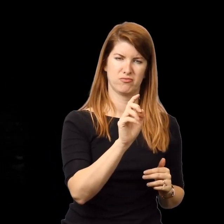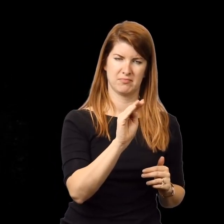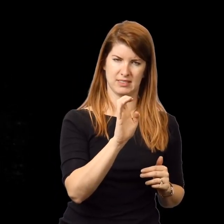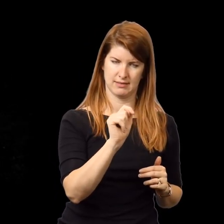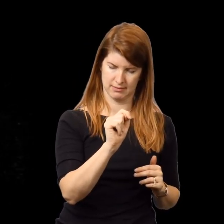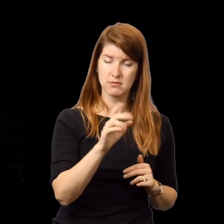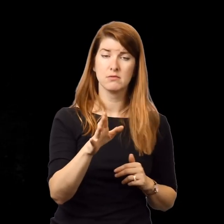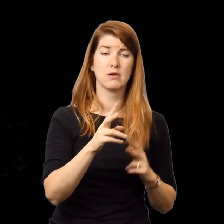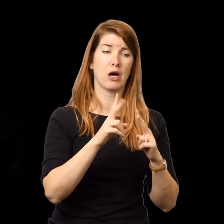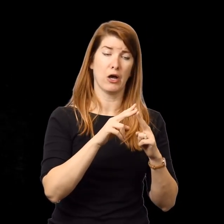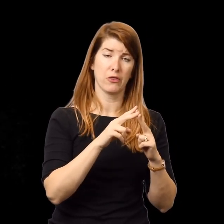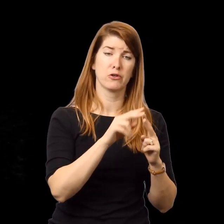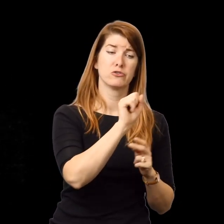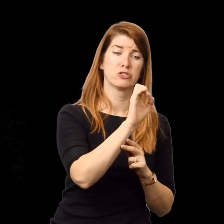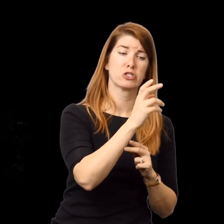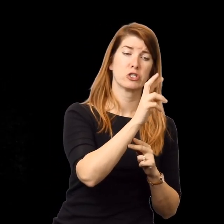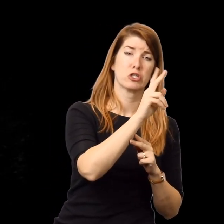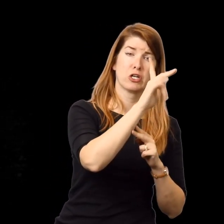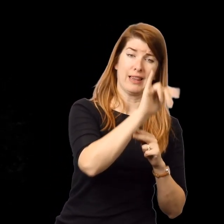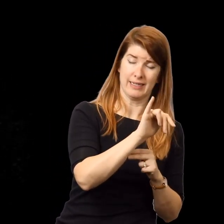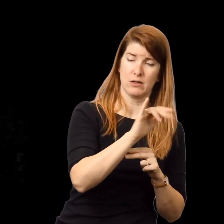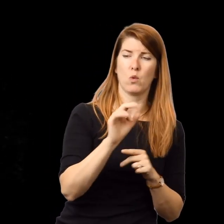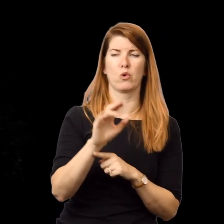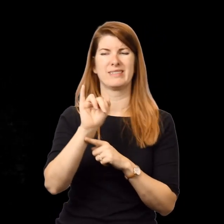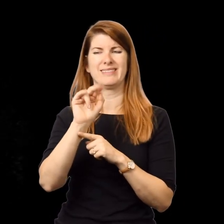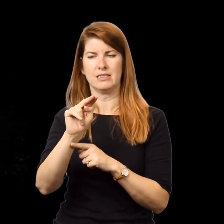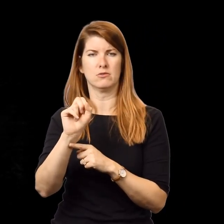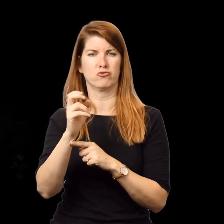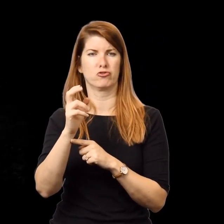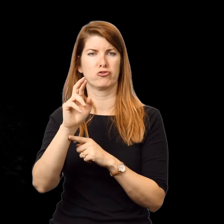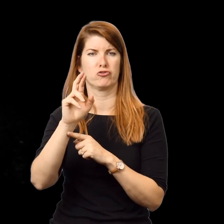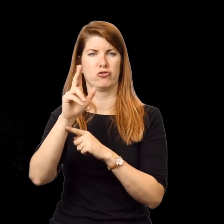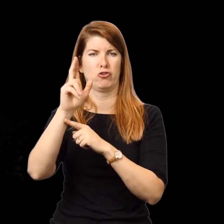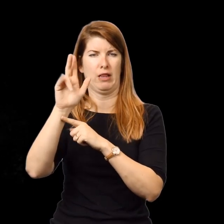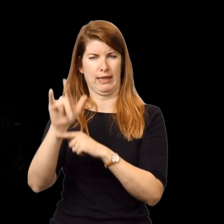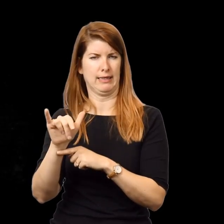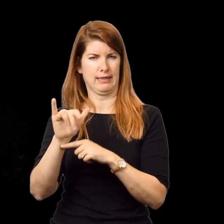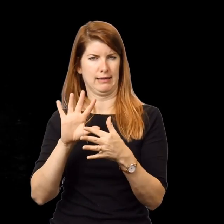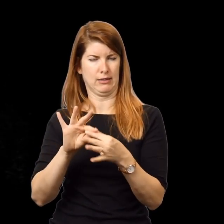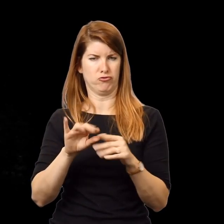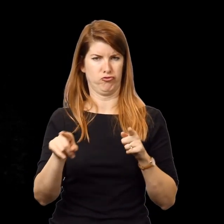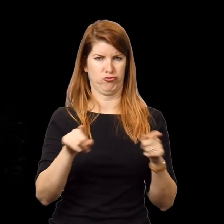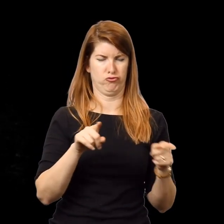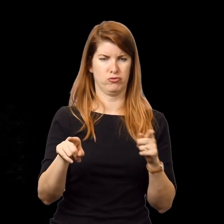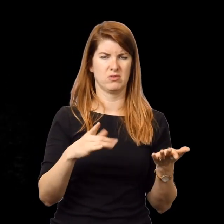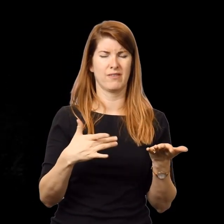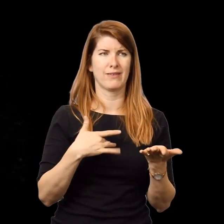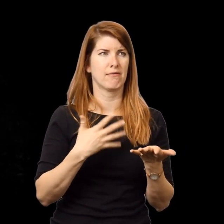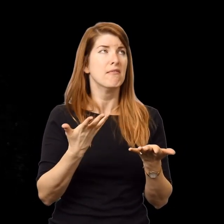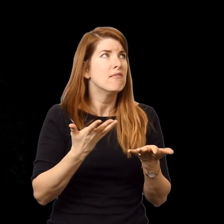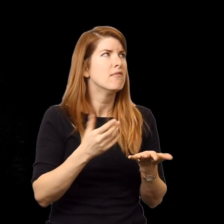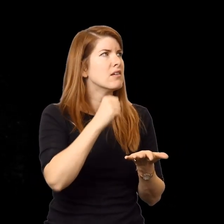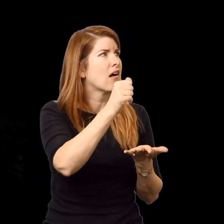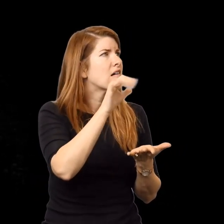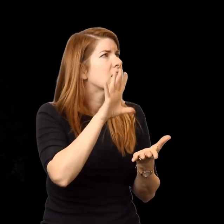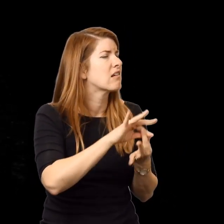or insecurely attached, and it affects their attachment security. They don't feel as connected.